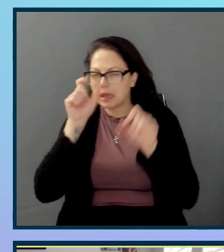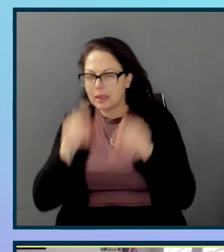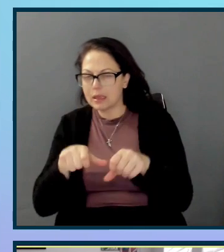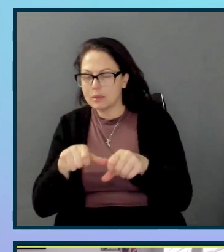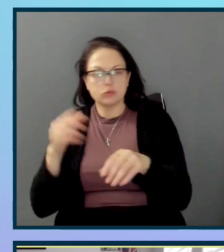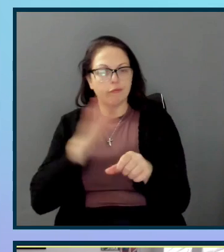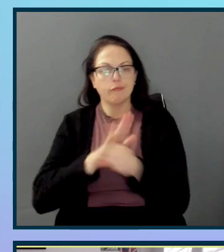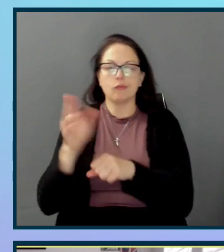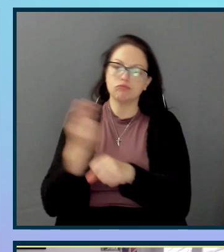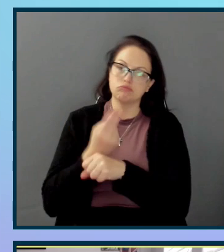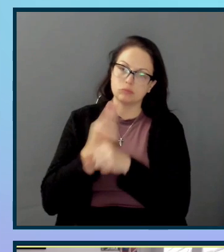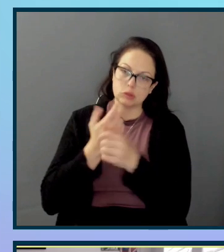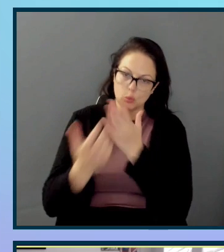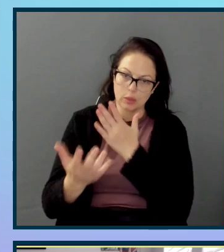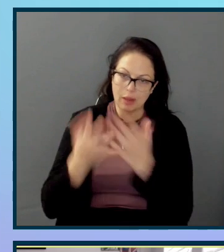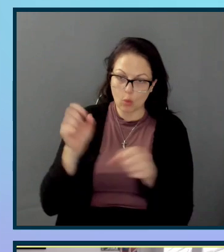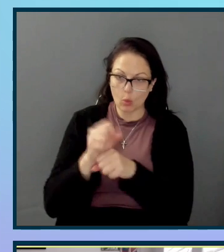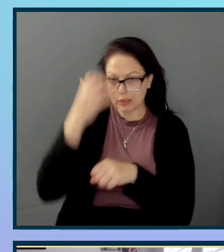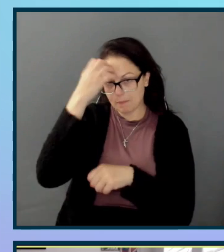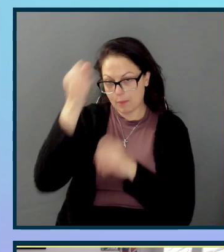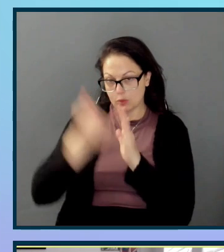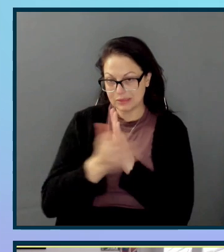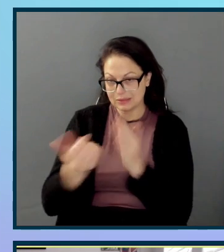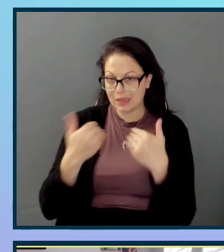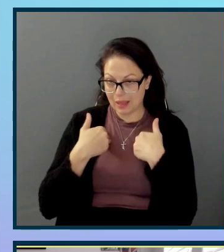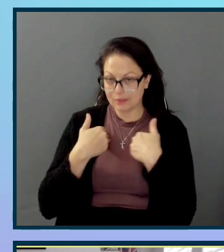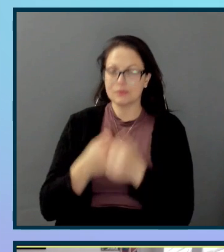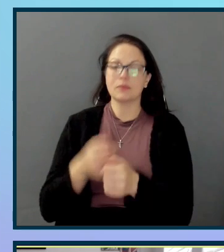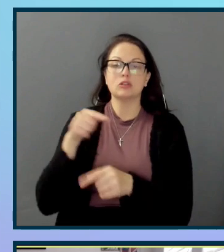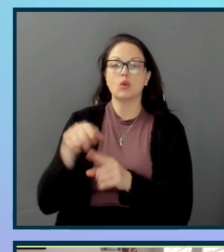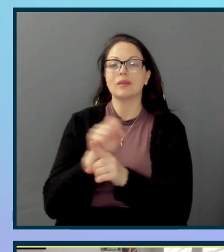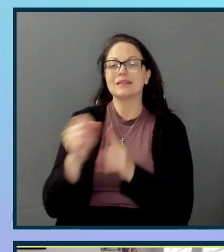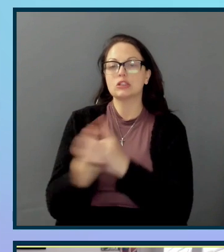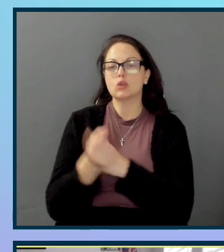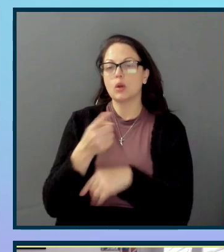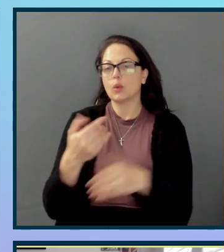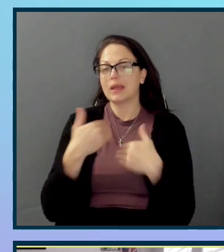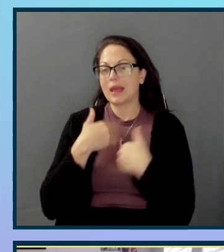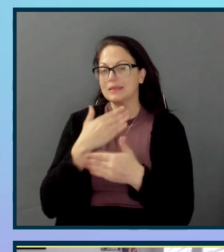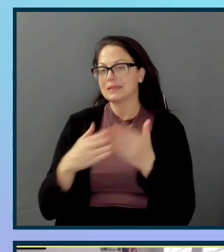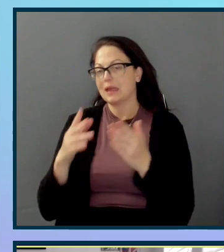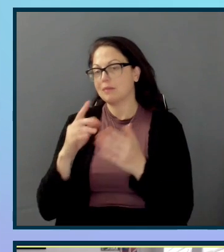of whatever working memory skills he has at the moment. So this is a situation where he has some serious cognitive barriers